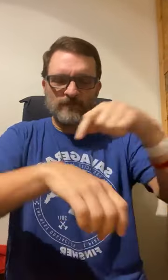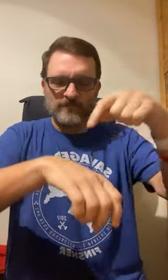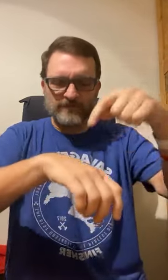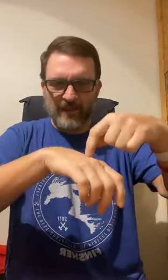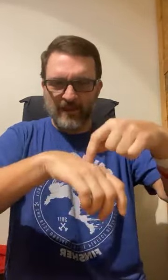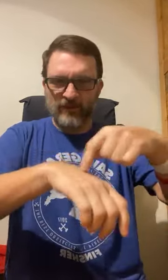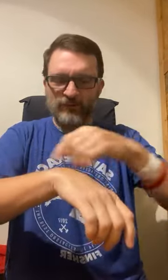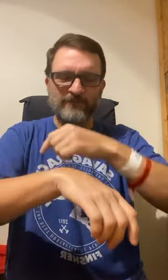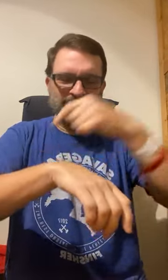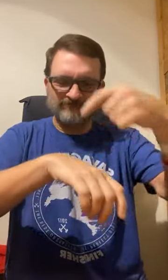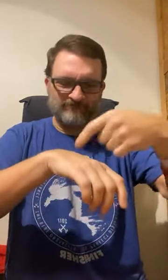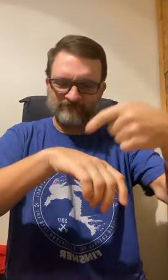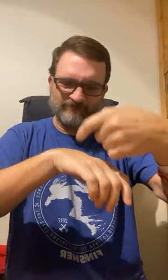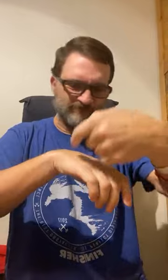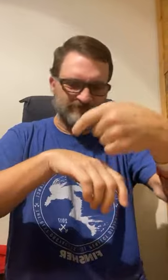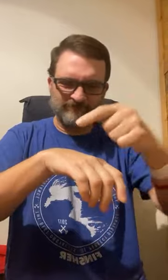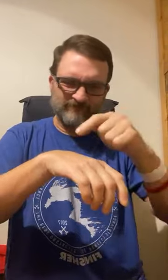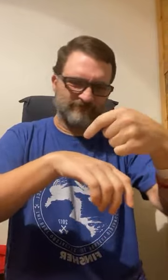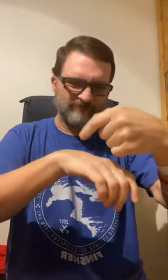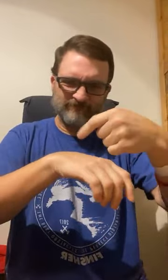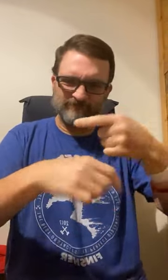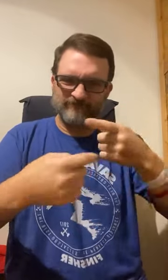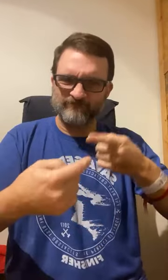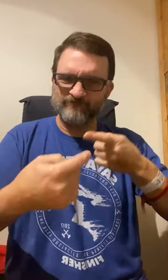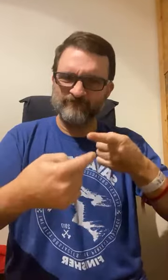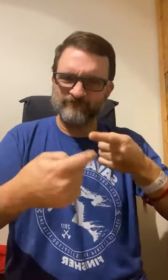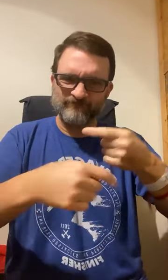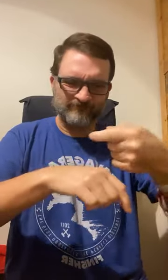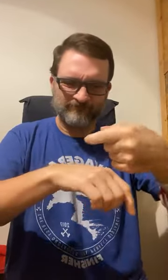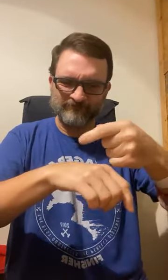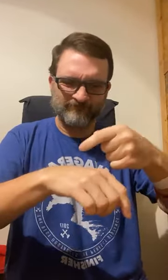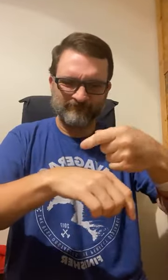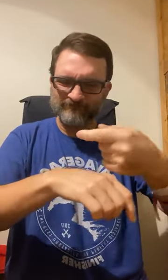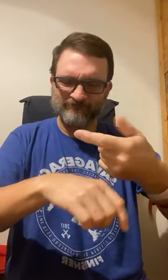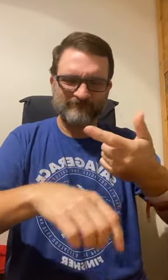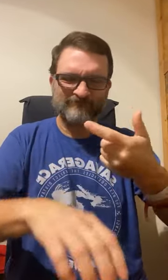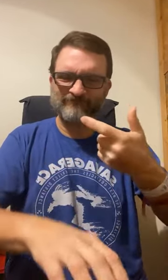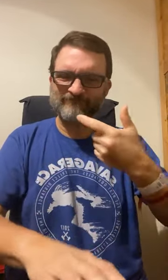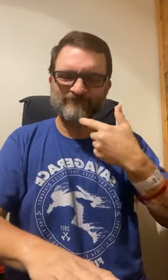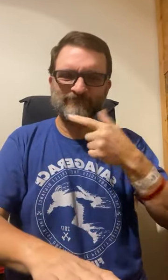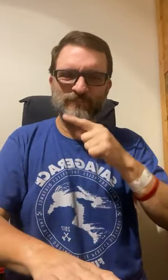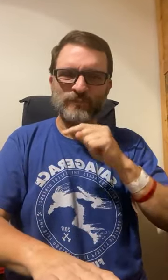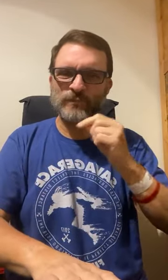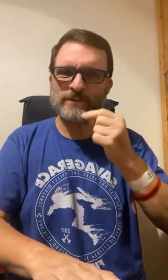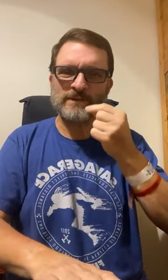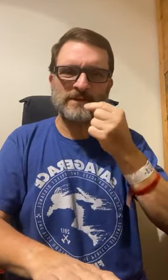i wanted the IV moved to my hand not on my arm. They had trouble finding where to insert the IV on my hand.